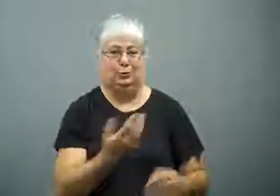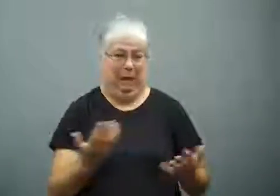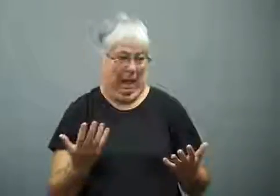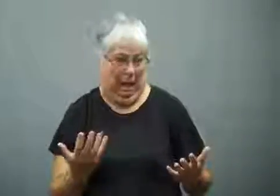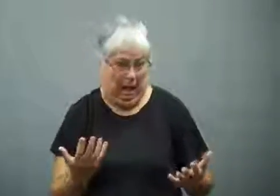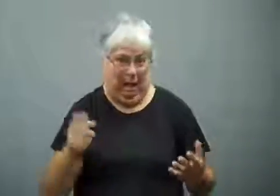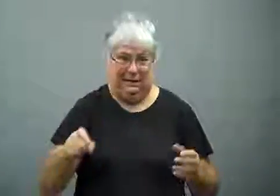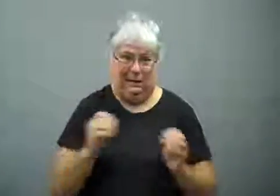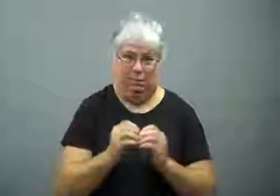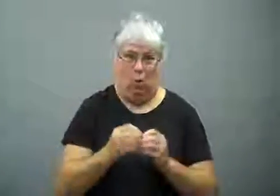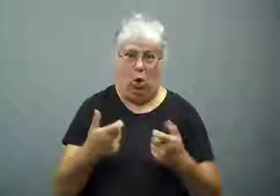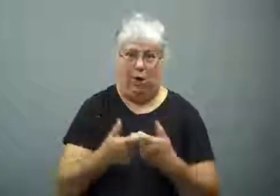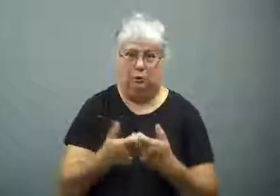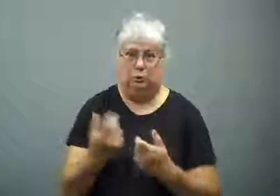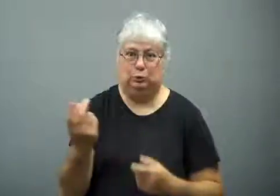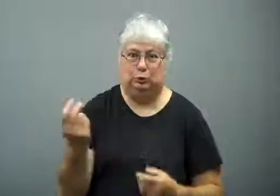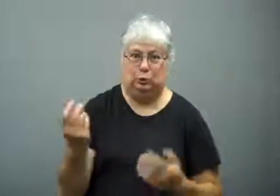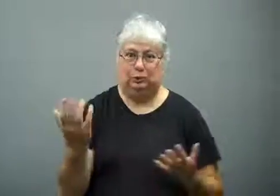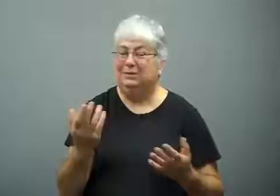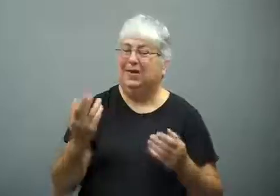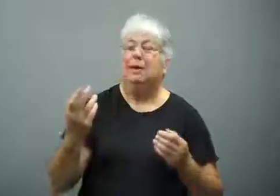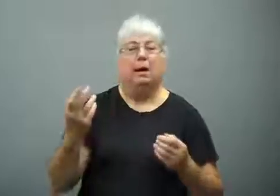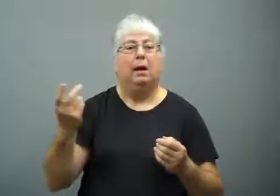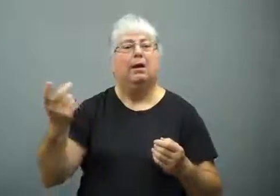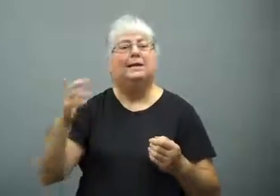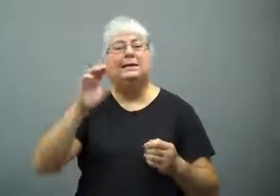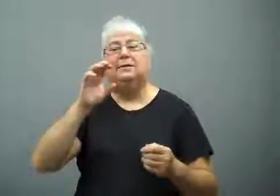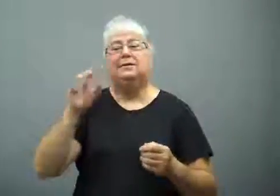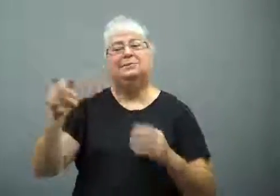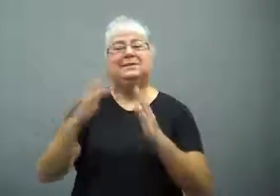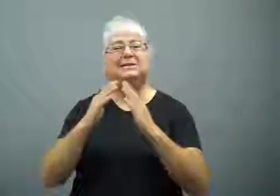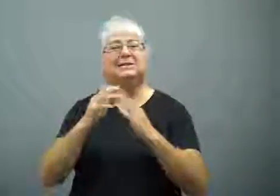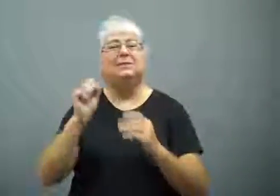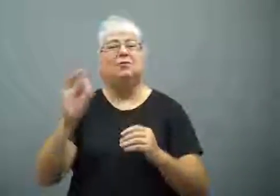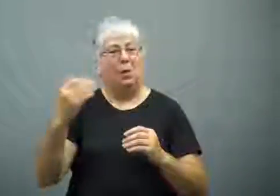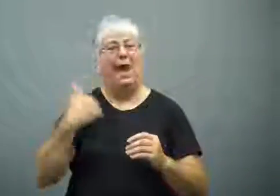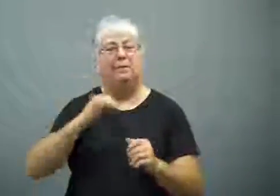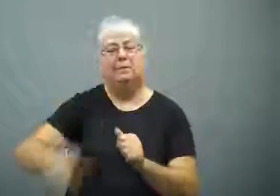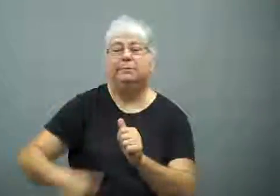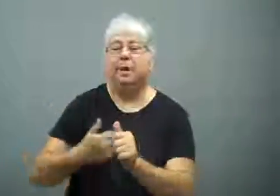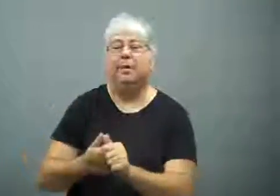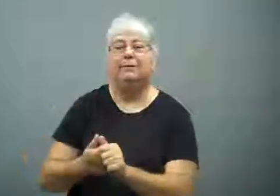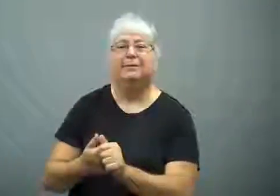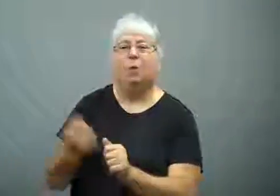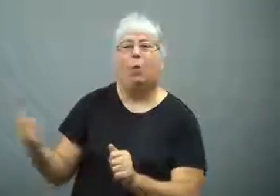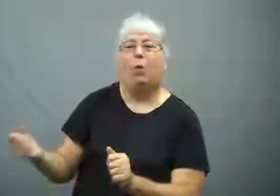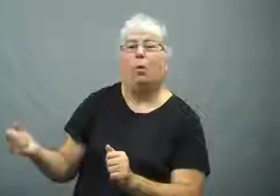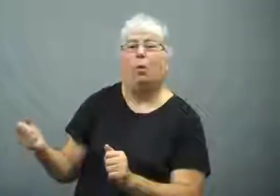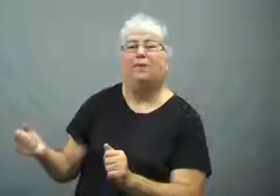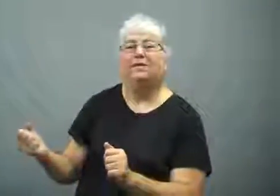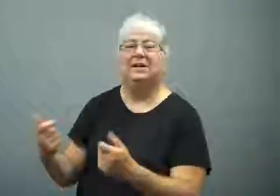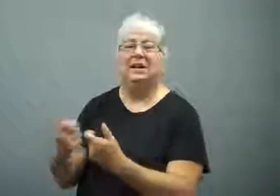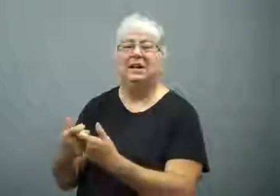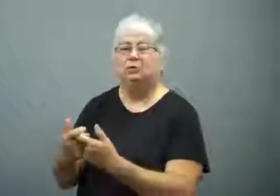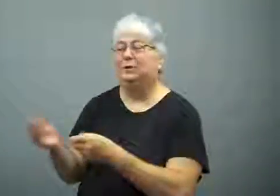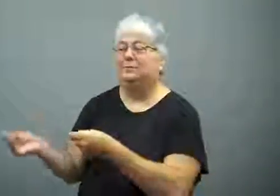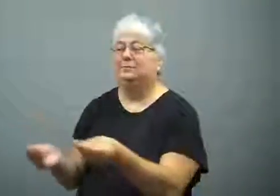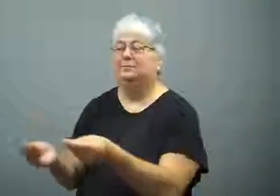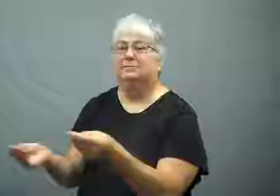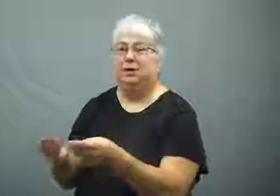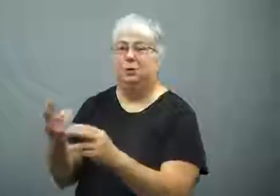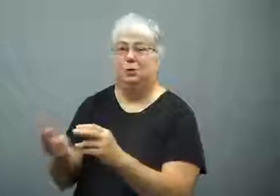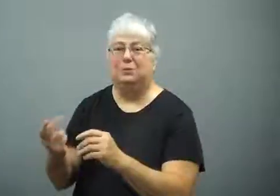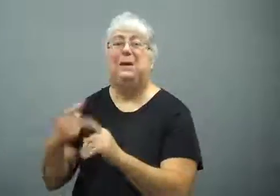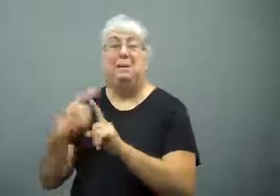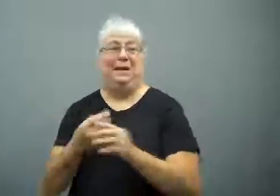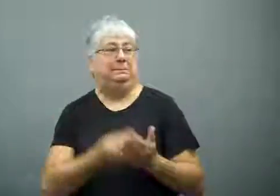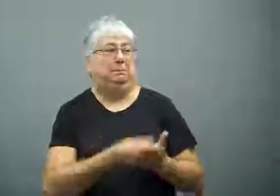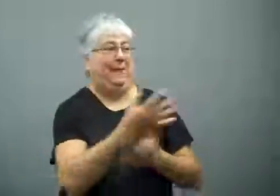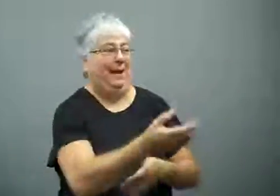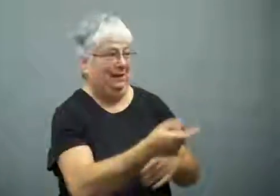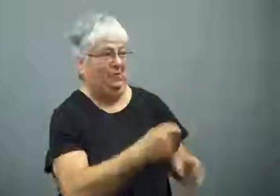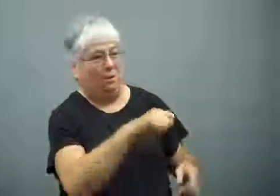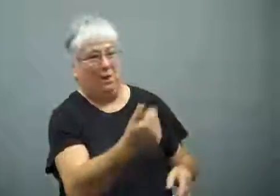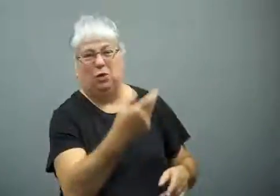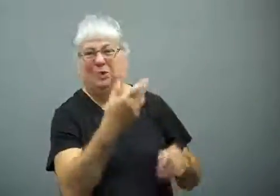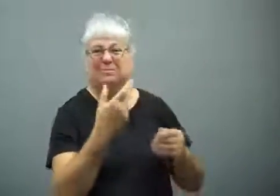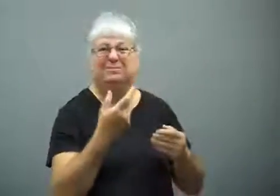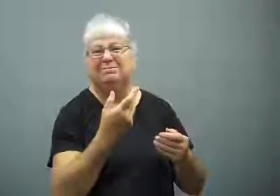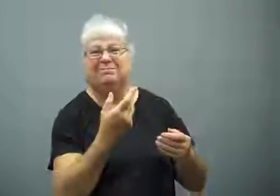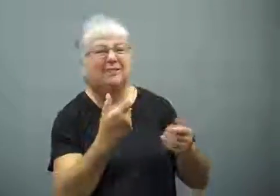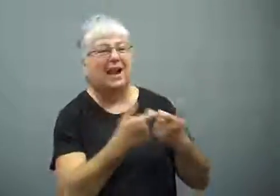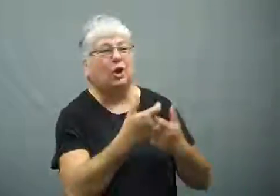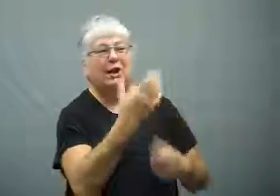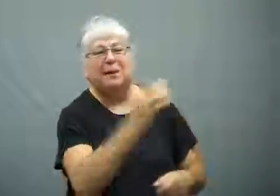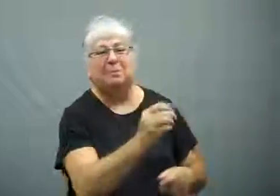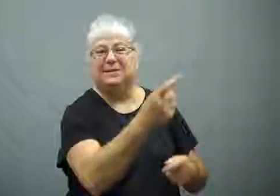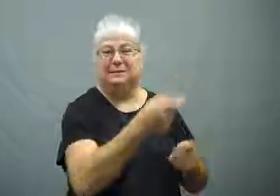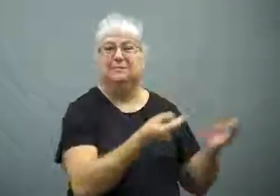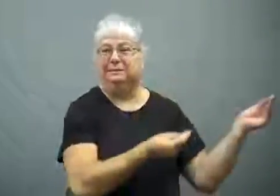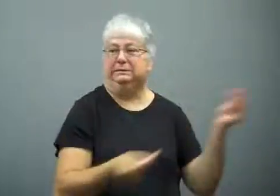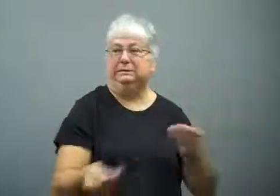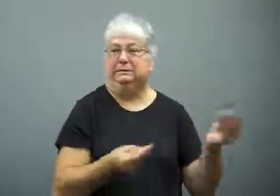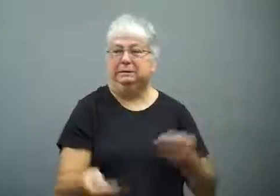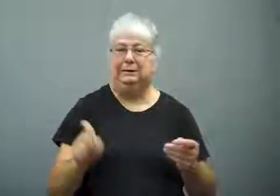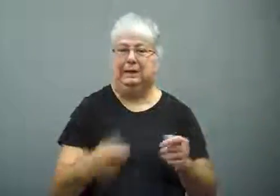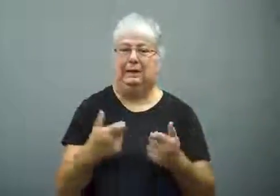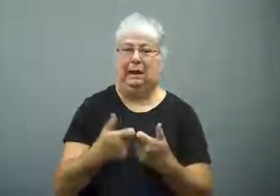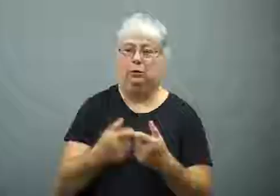To make up for that, the city relies on backup power stored for such purposes.